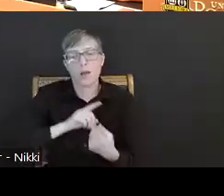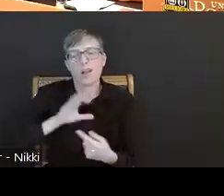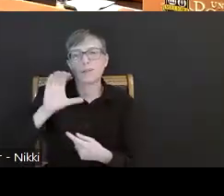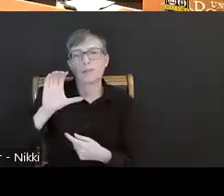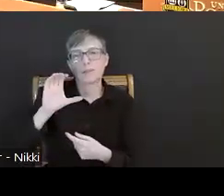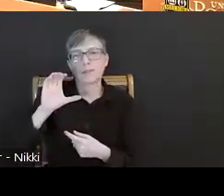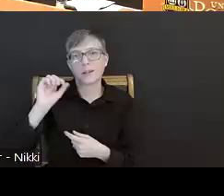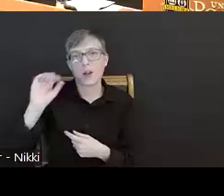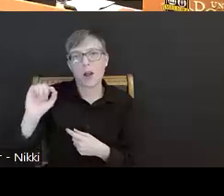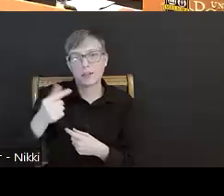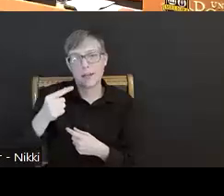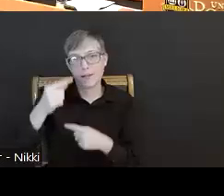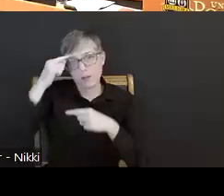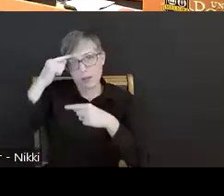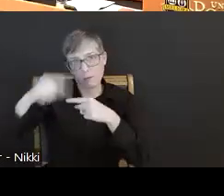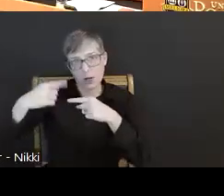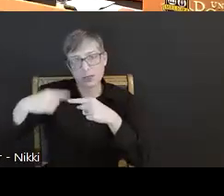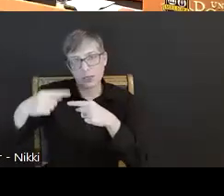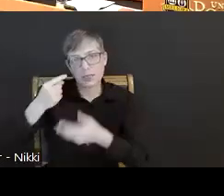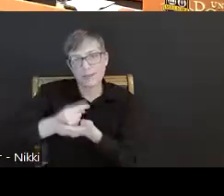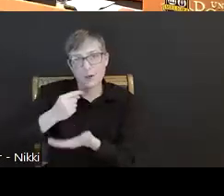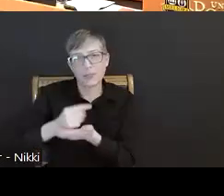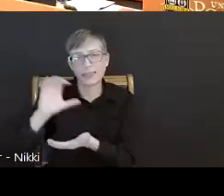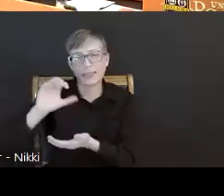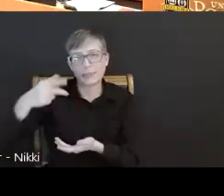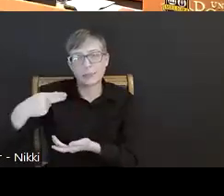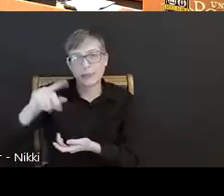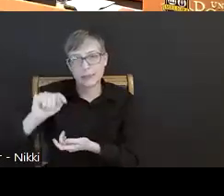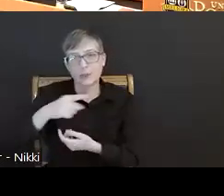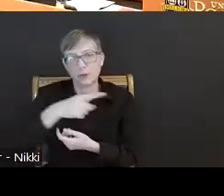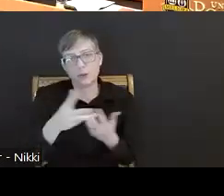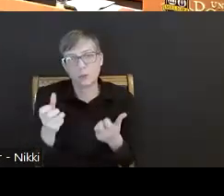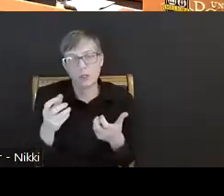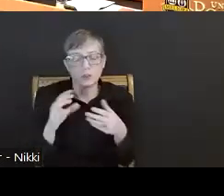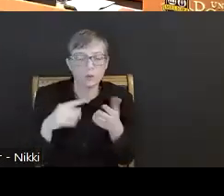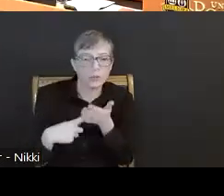and challenge um the negative trauma beliefs that had arose from the relationship um and so